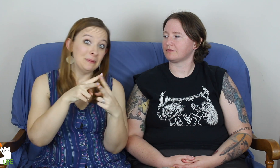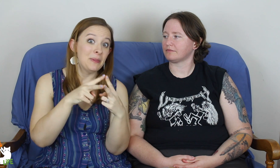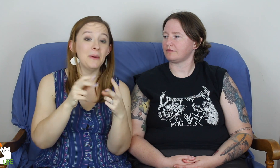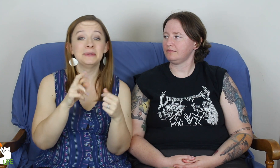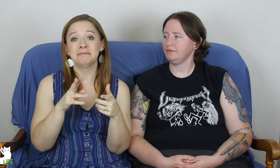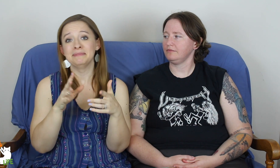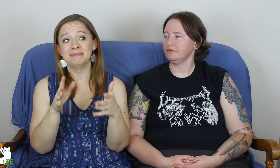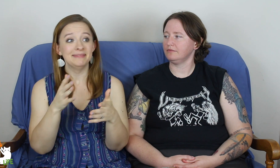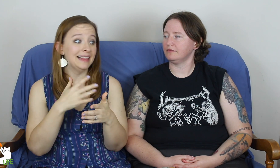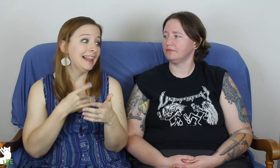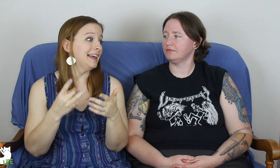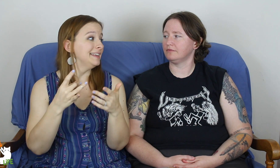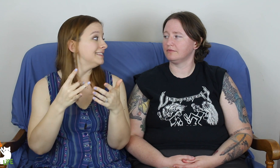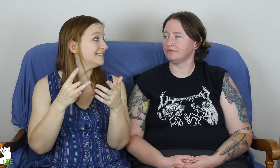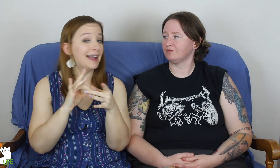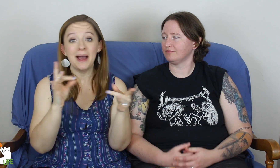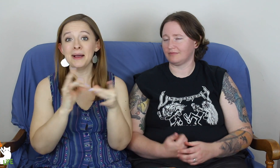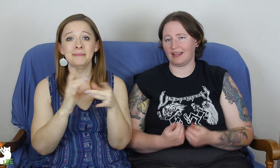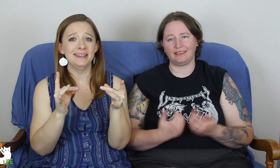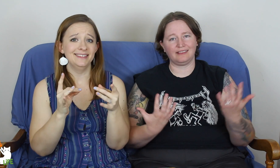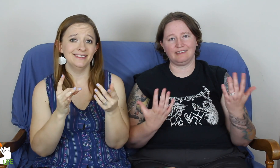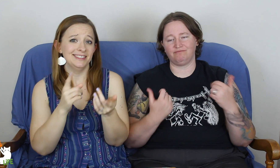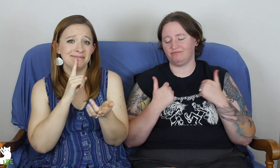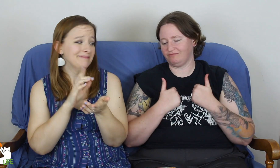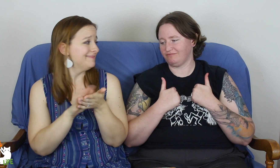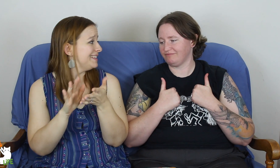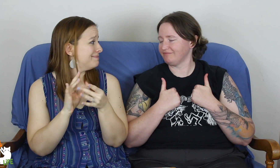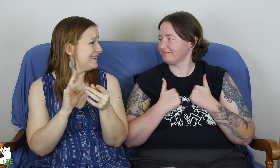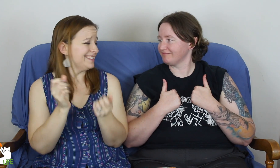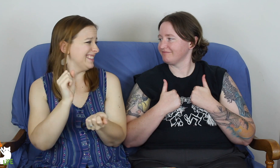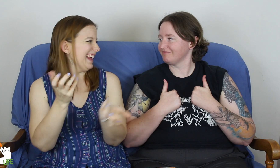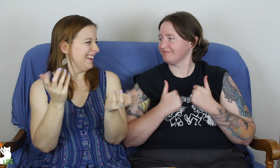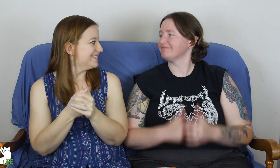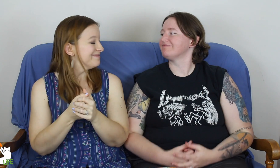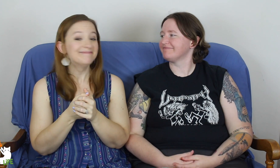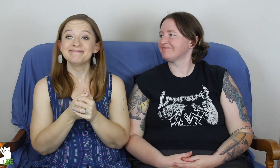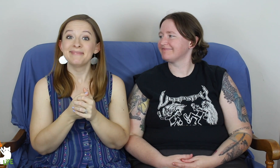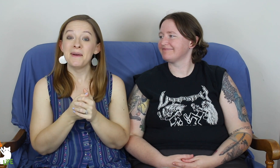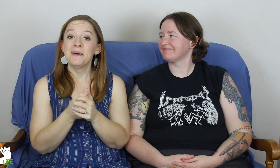through those two, LIKES, comments, really... nice messages, anything!